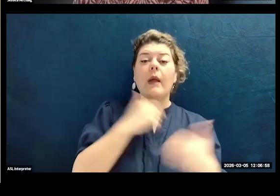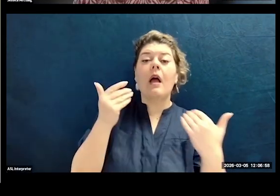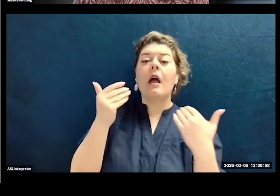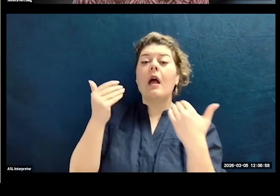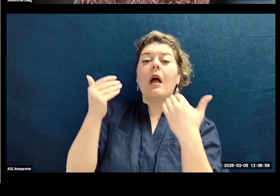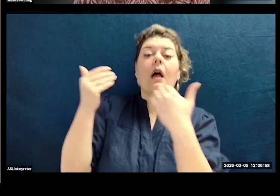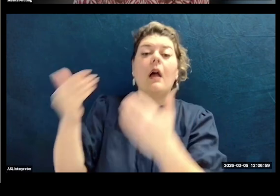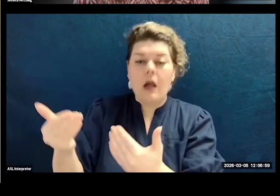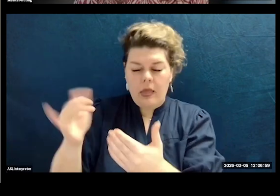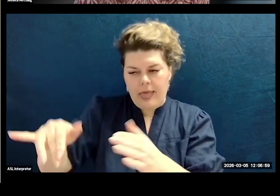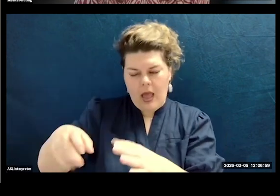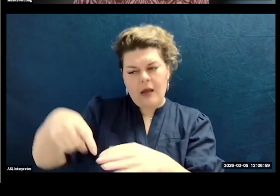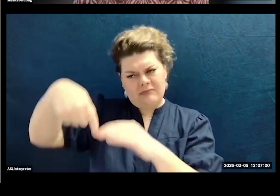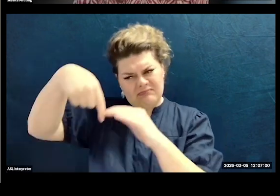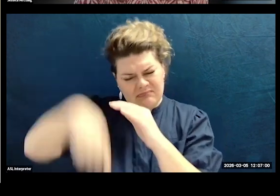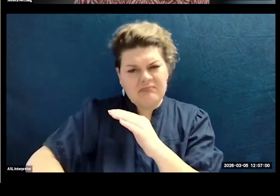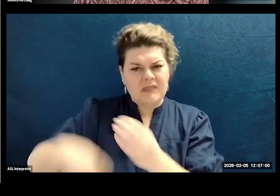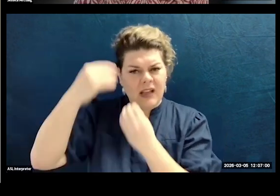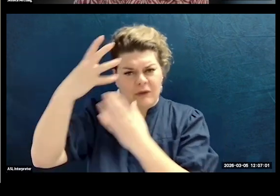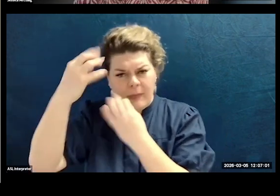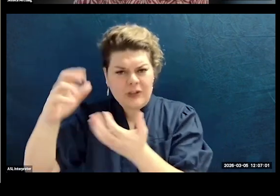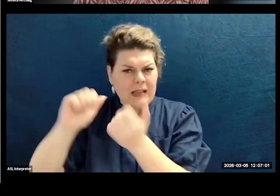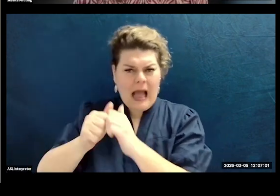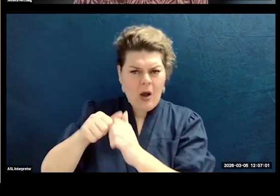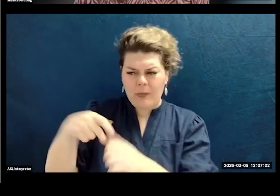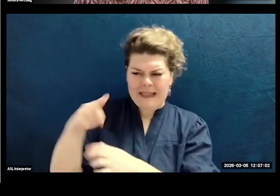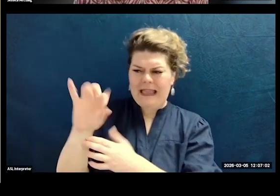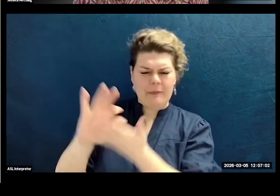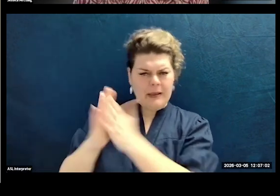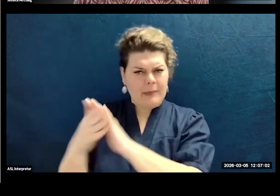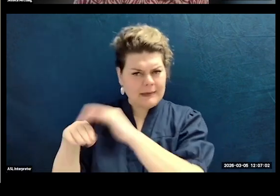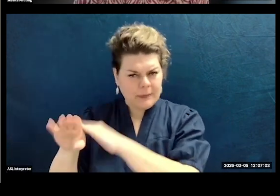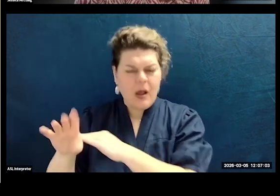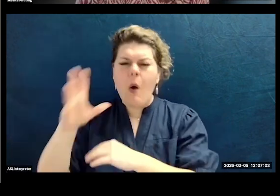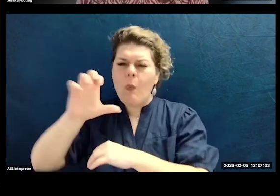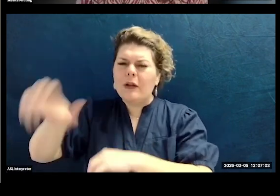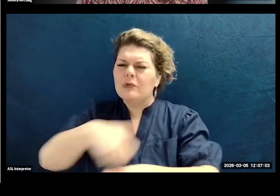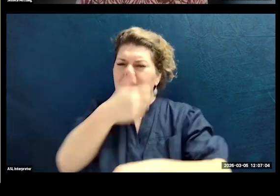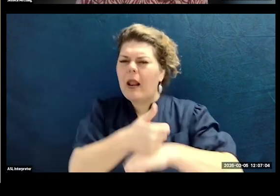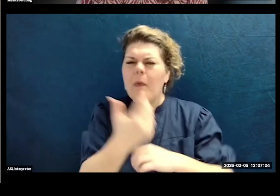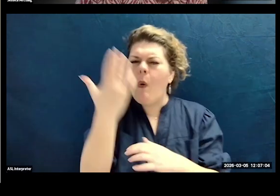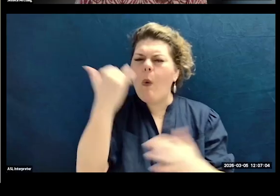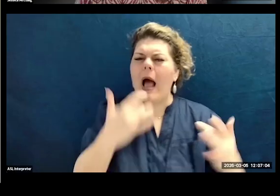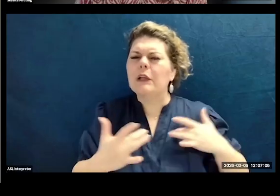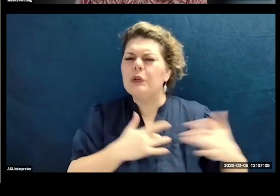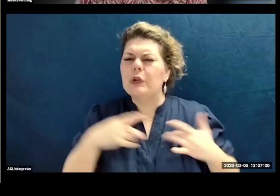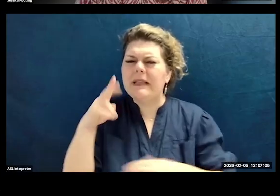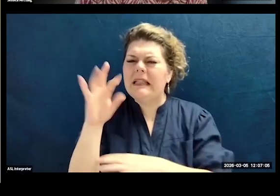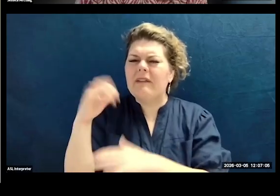the in-depth information on making PDFs accessible, let's lay some groundwork for why we all need to be concerned about PDF accessibility.